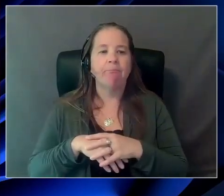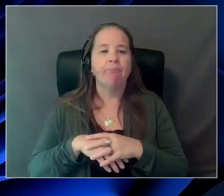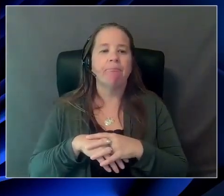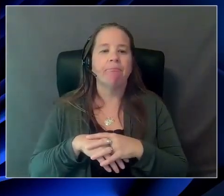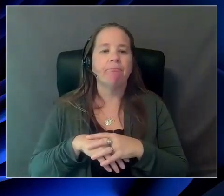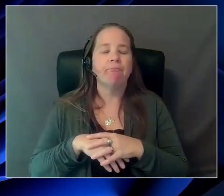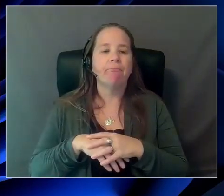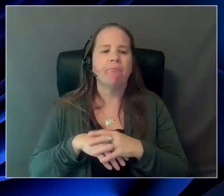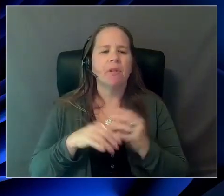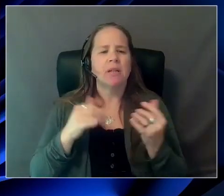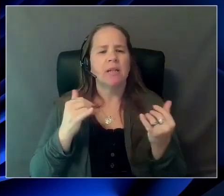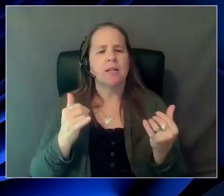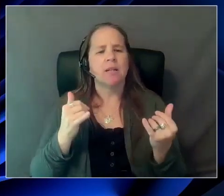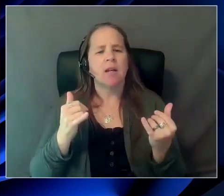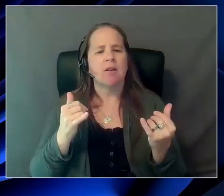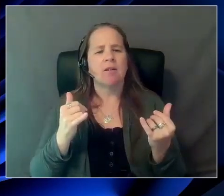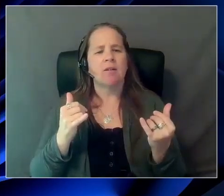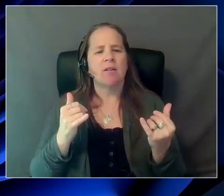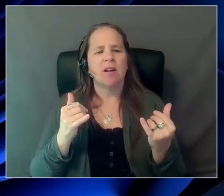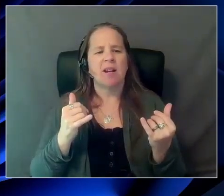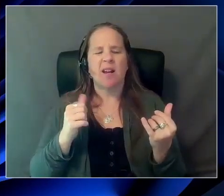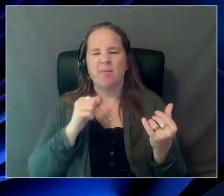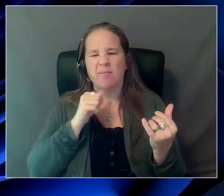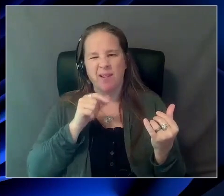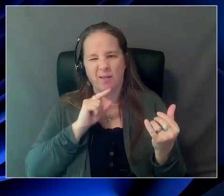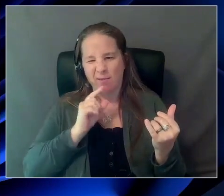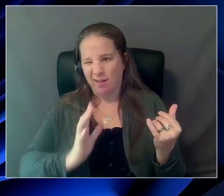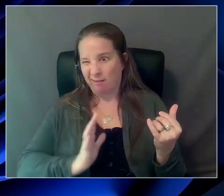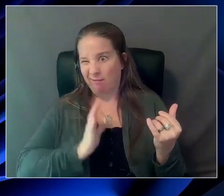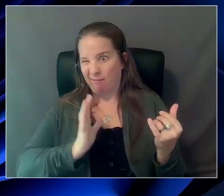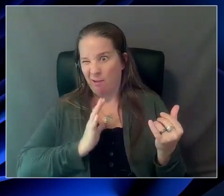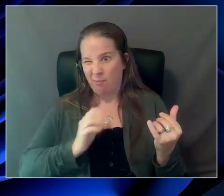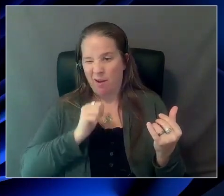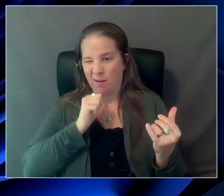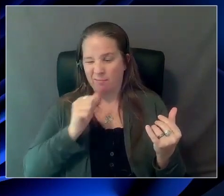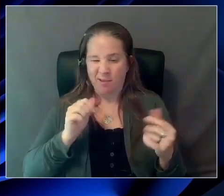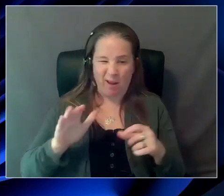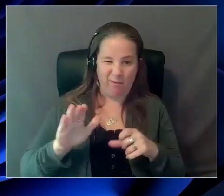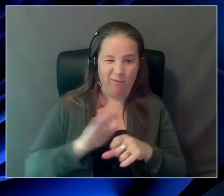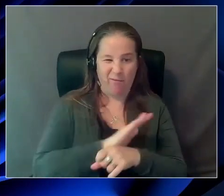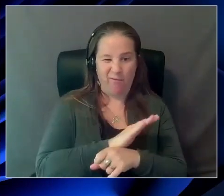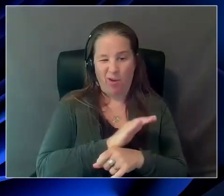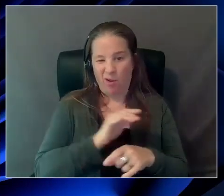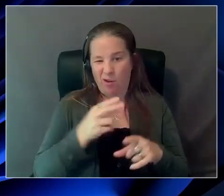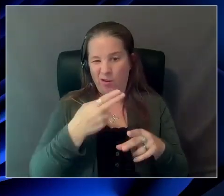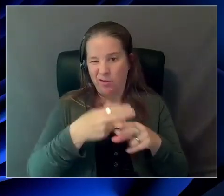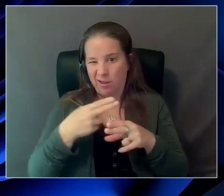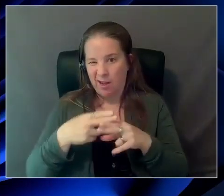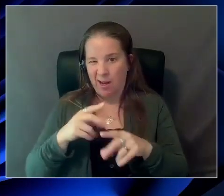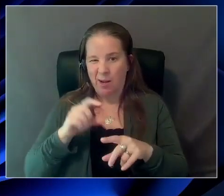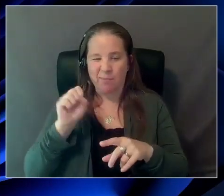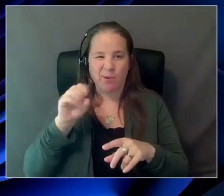I really I'm not really a formal person. I don't really like full names, so I'm going to press the backspace.